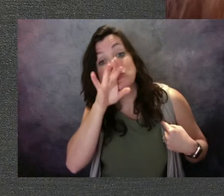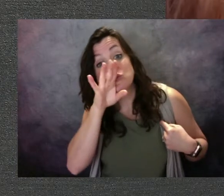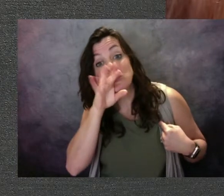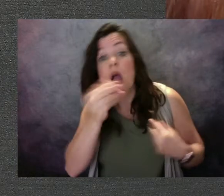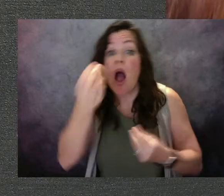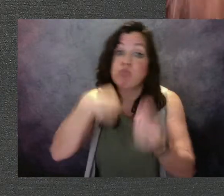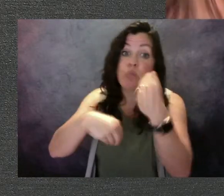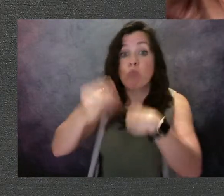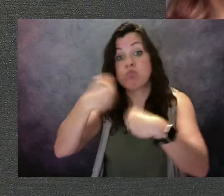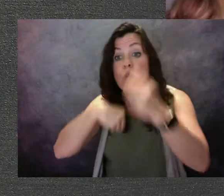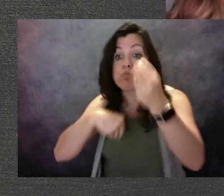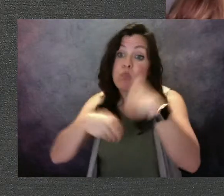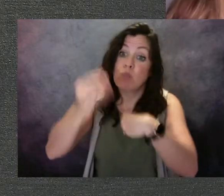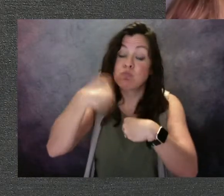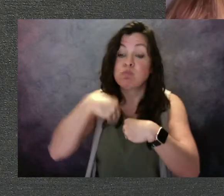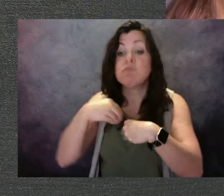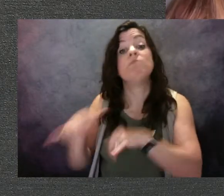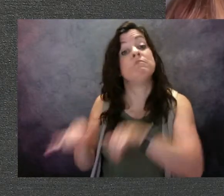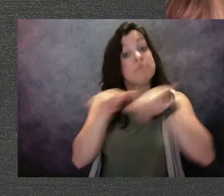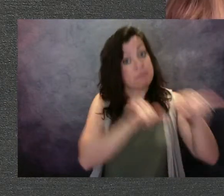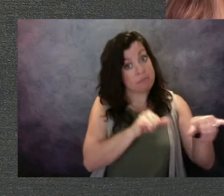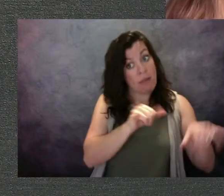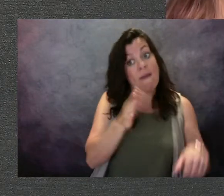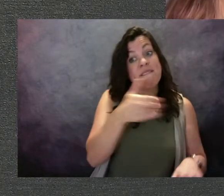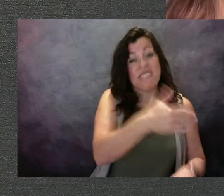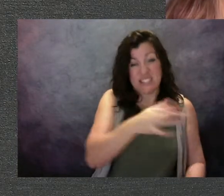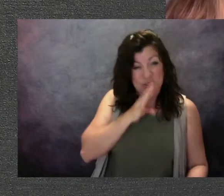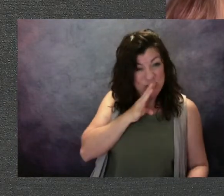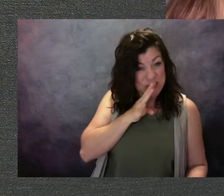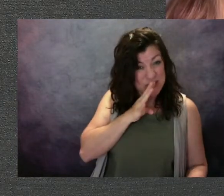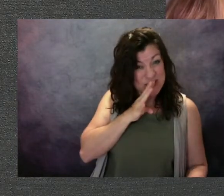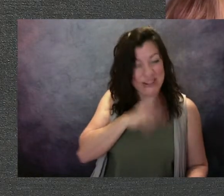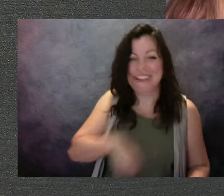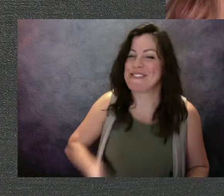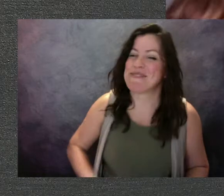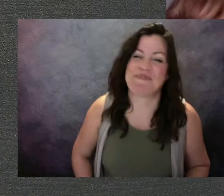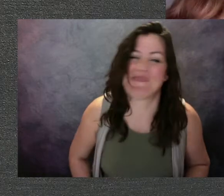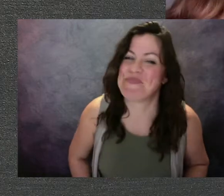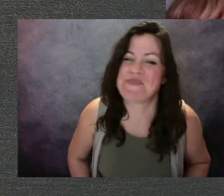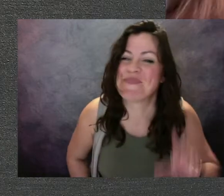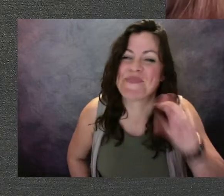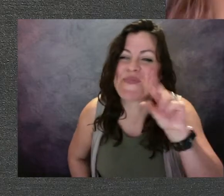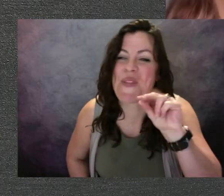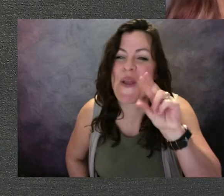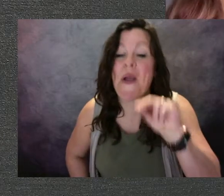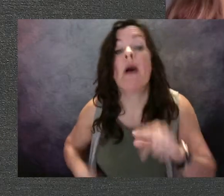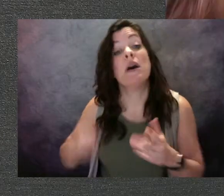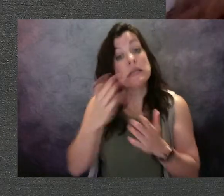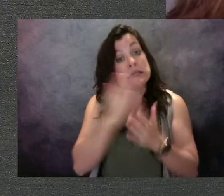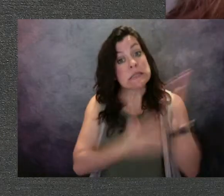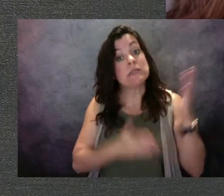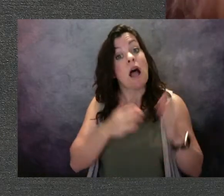And that's the same thing a fish does a fish. A fish maybe doesn't talk so much. Although some fish can make noises